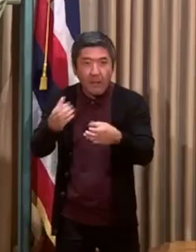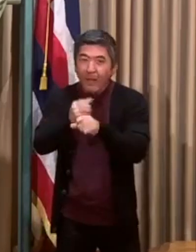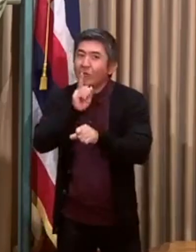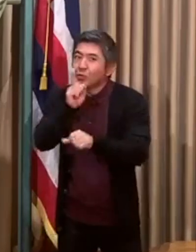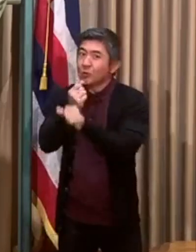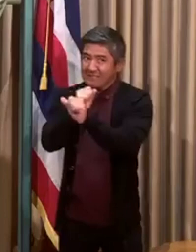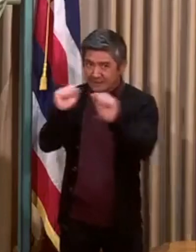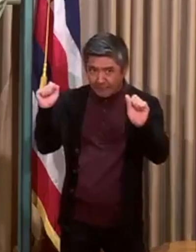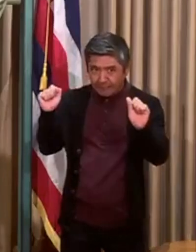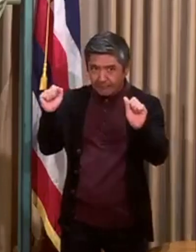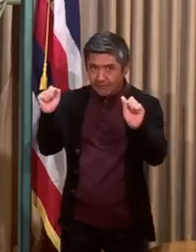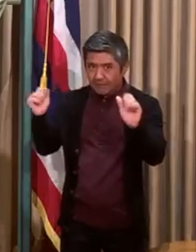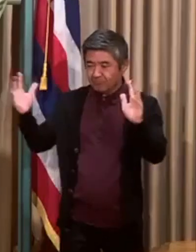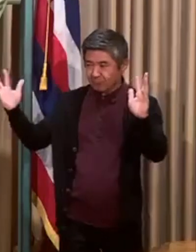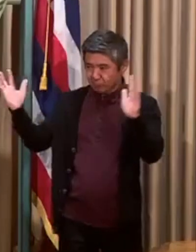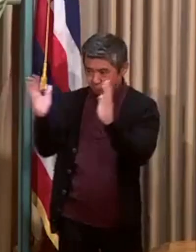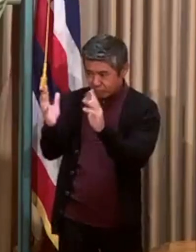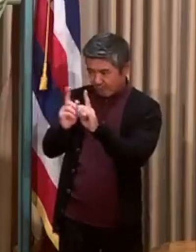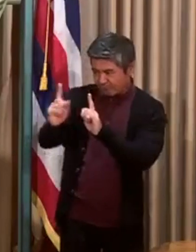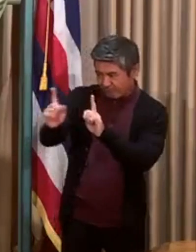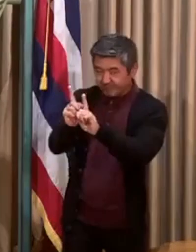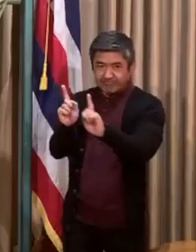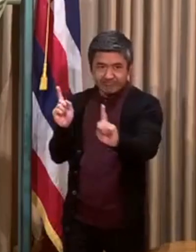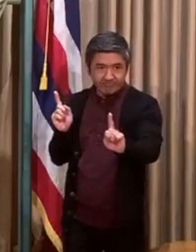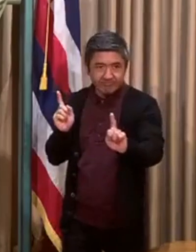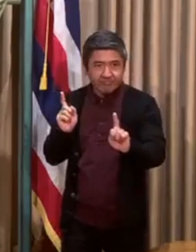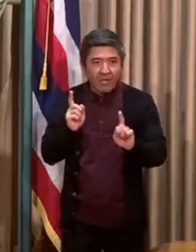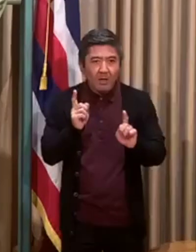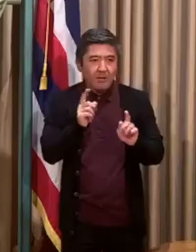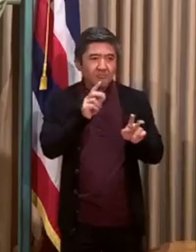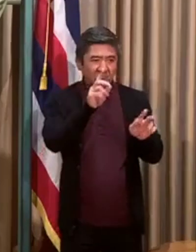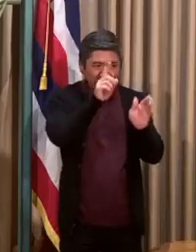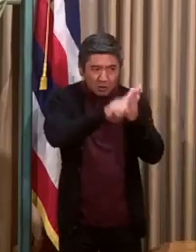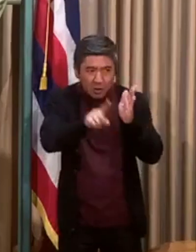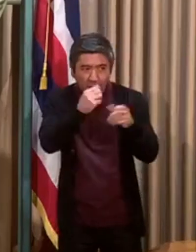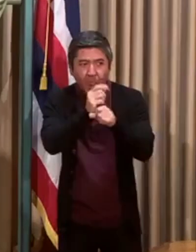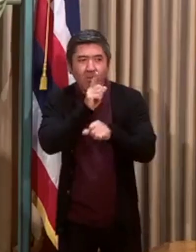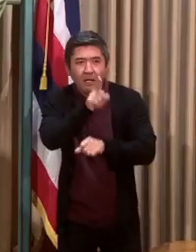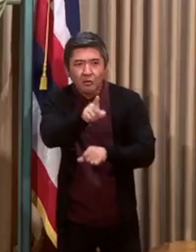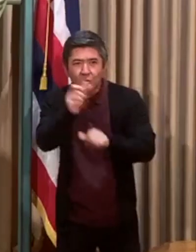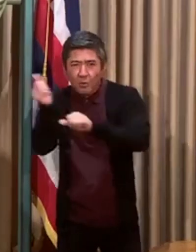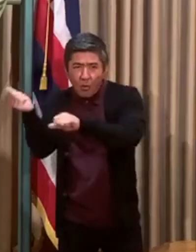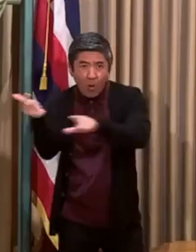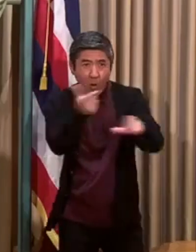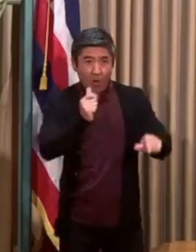We will be making sure all of our offices are safe for all of our employees as well.